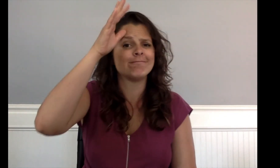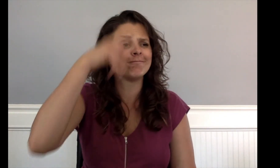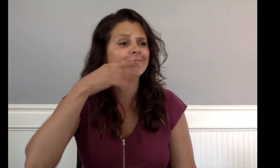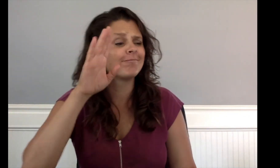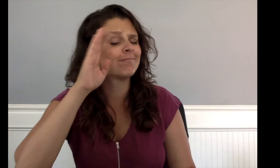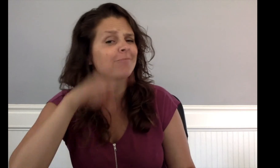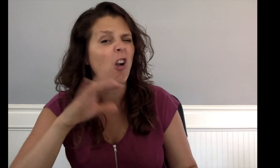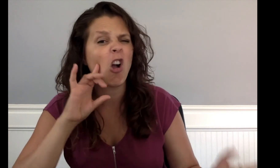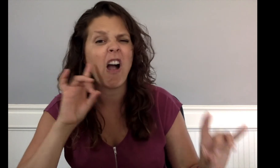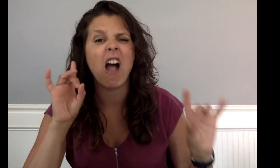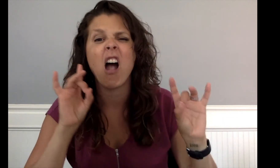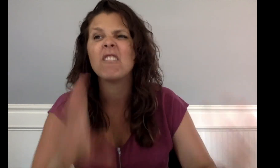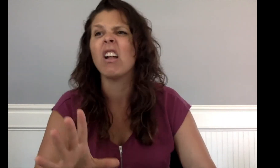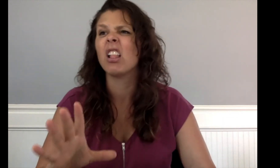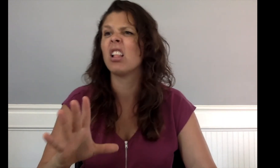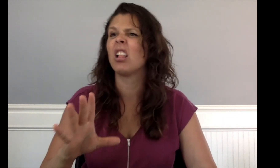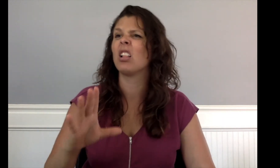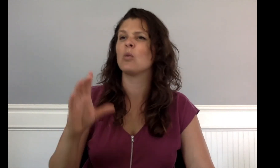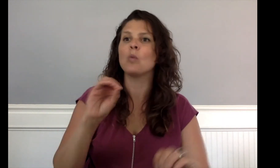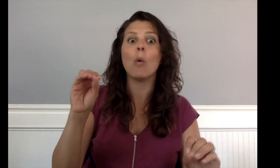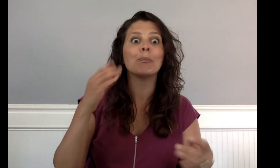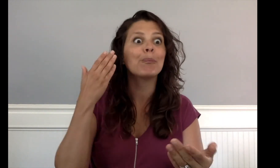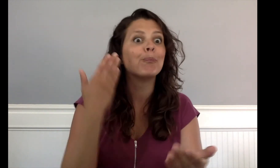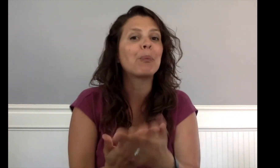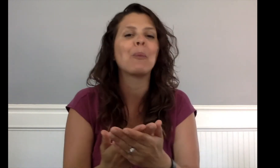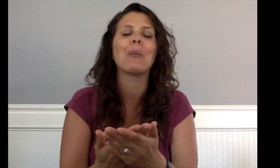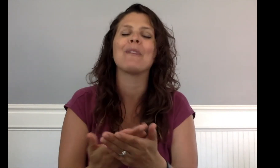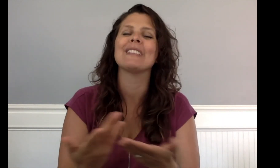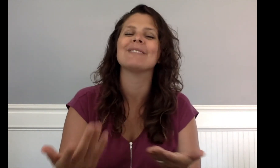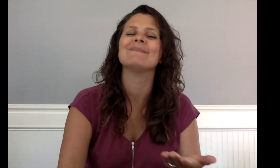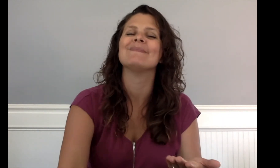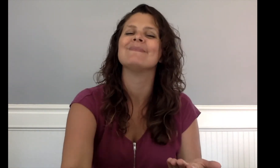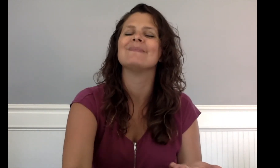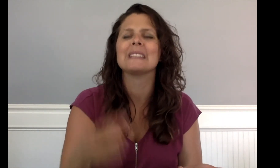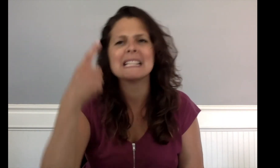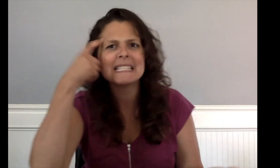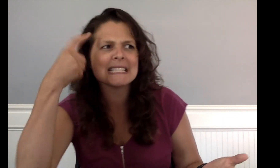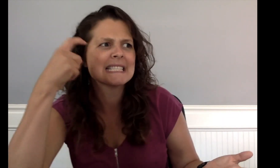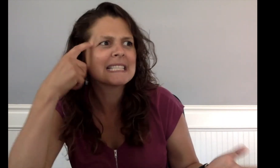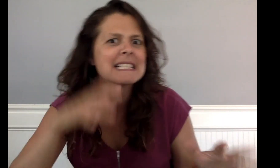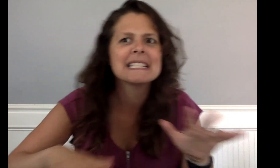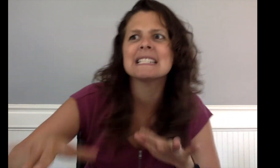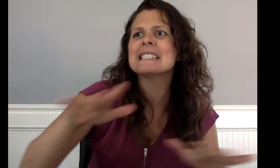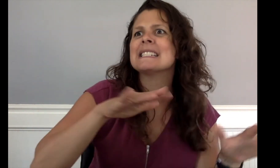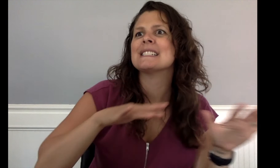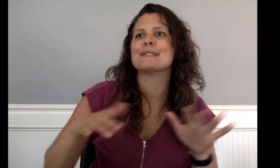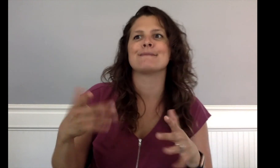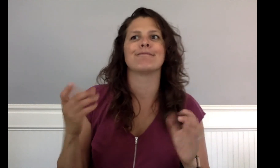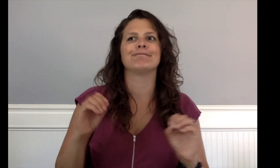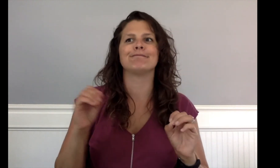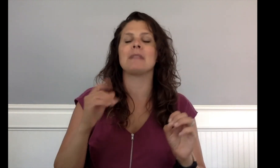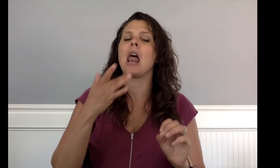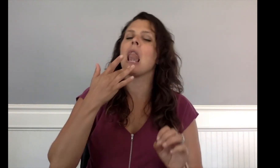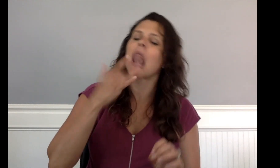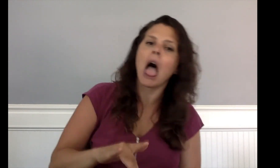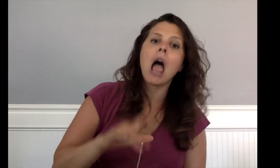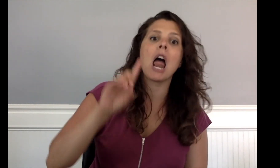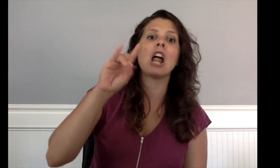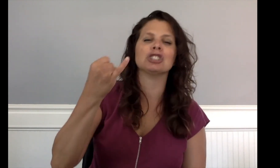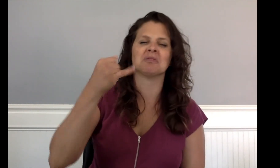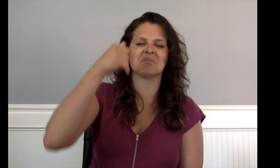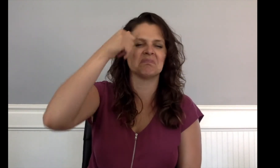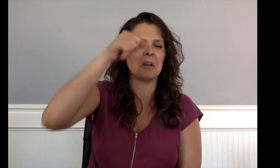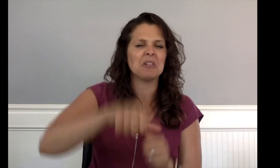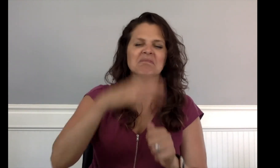“I know. Awful. There was no way to prove it, of course.